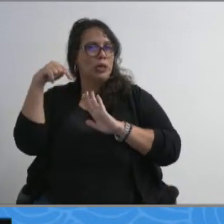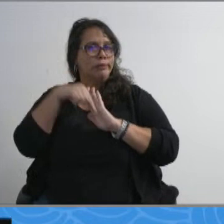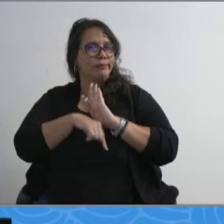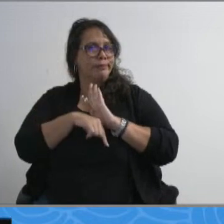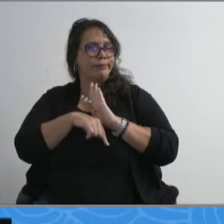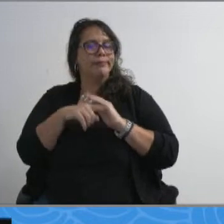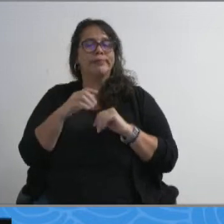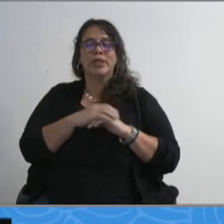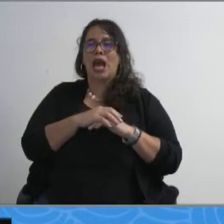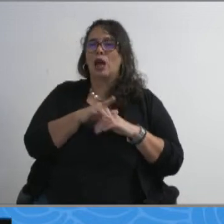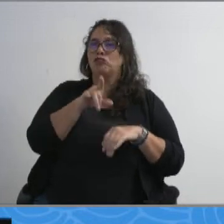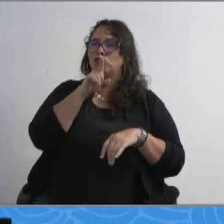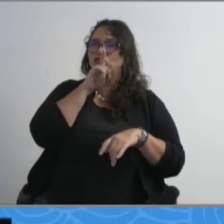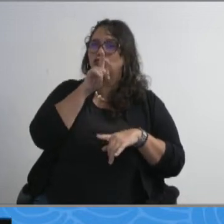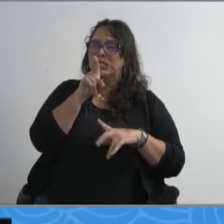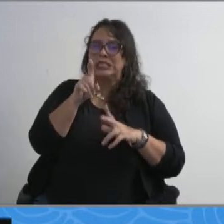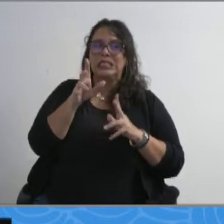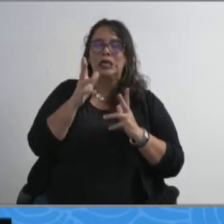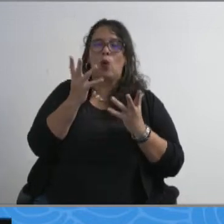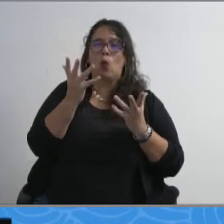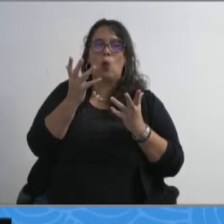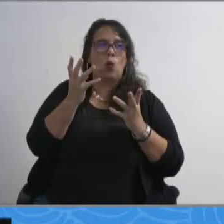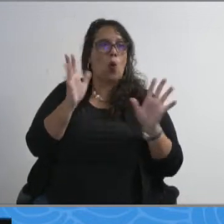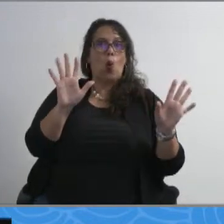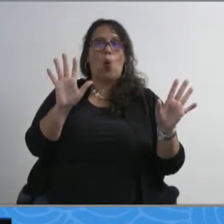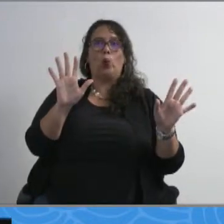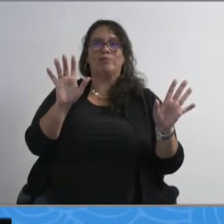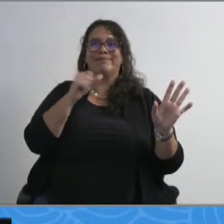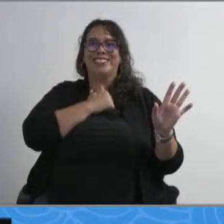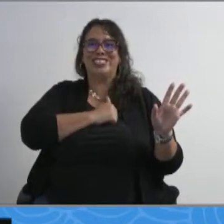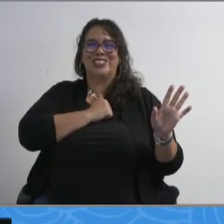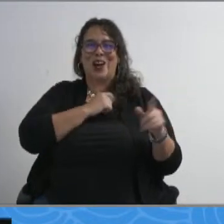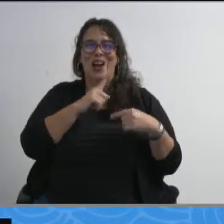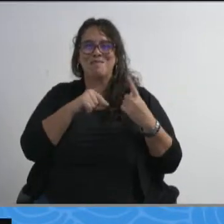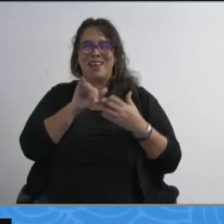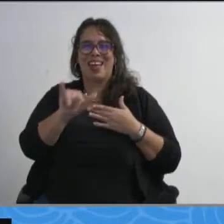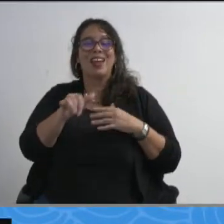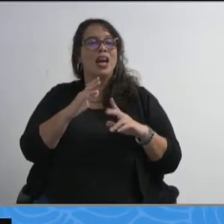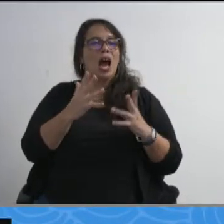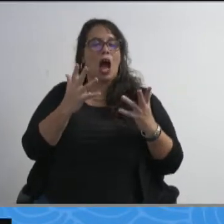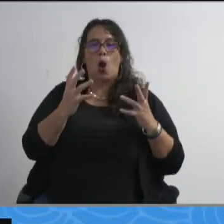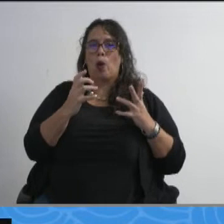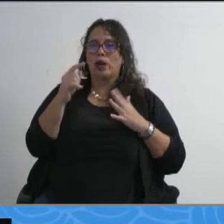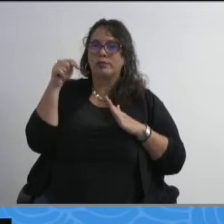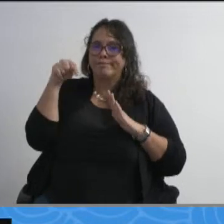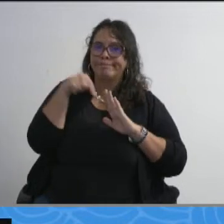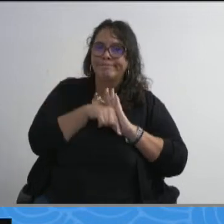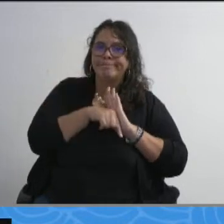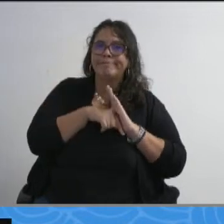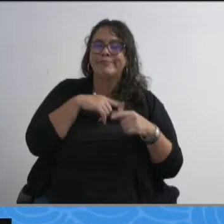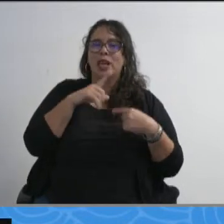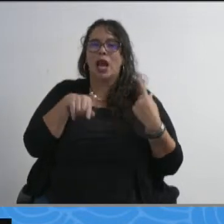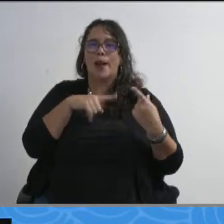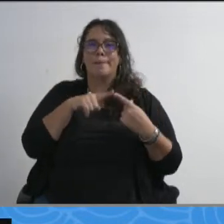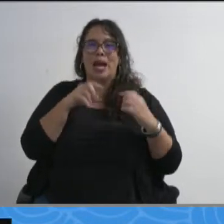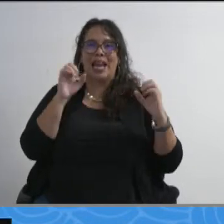And I'm really gonna go into a lot of, whoops, excuse me. I'm sorry about that. I'm really gonna go into a lot of detail about educator equity